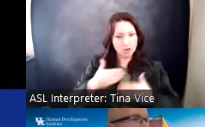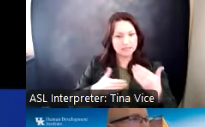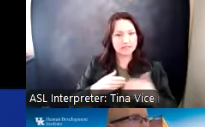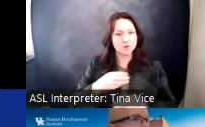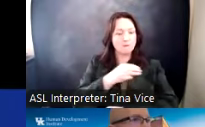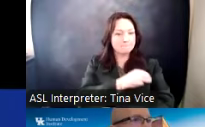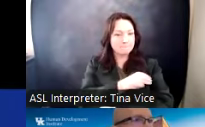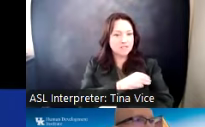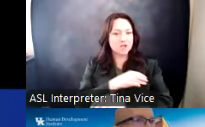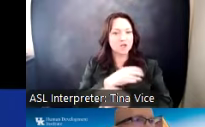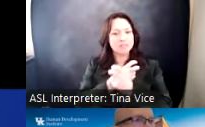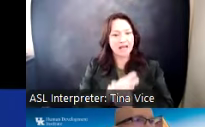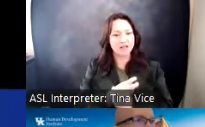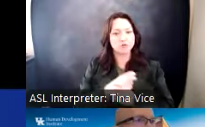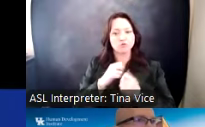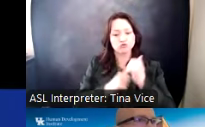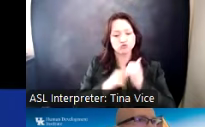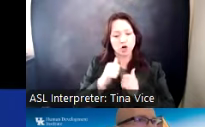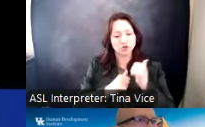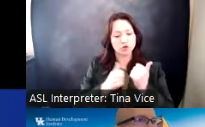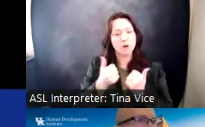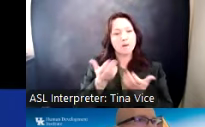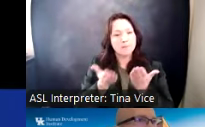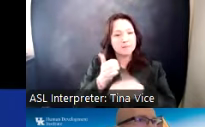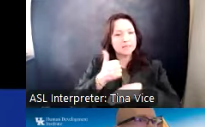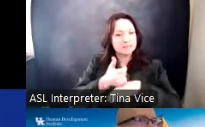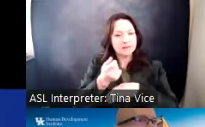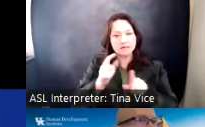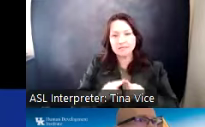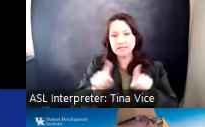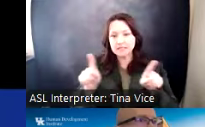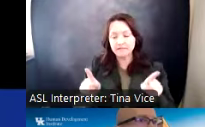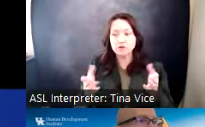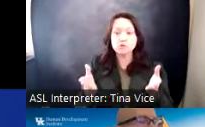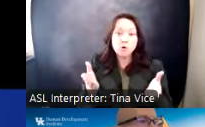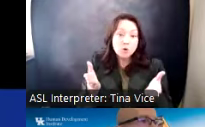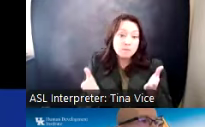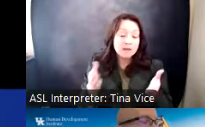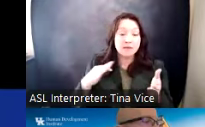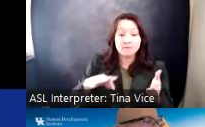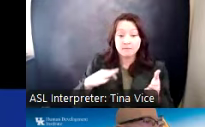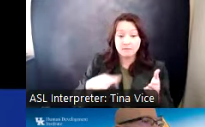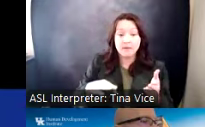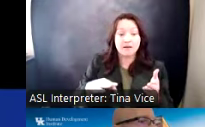structures that are slightly different. So um can we say that benefits um are obtained to a similar degree for this